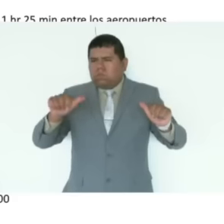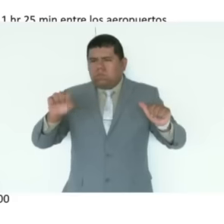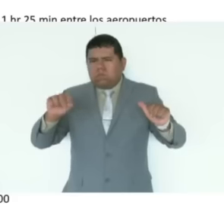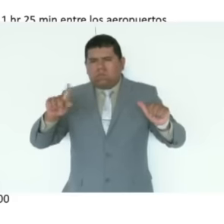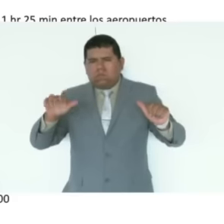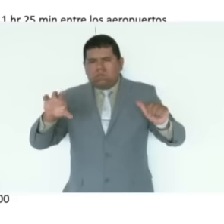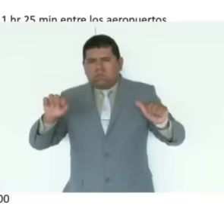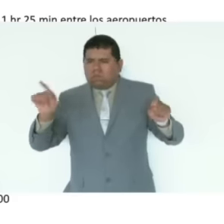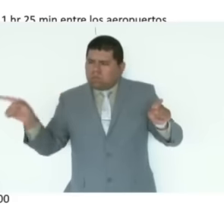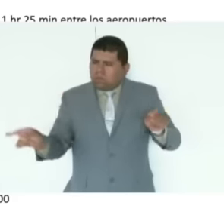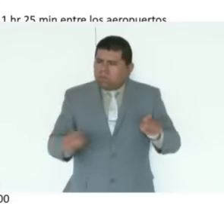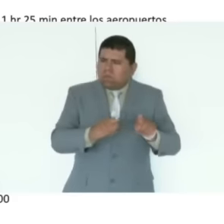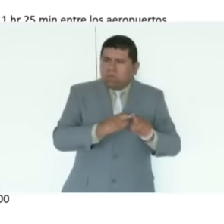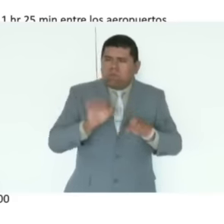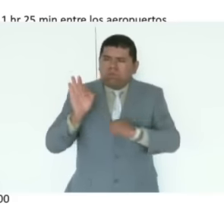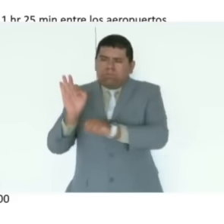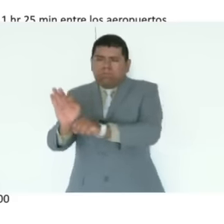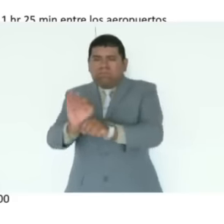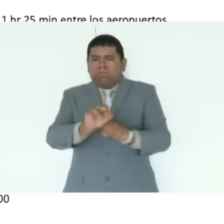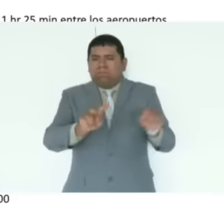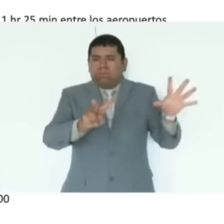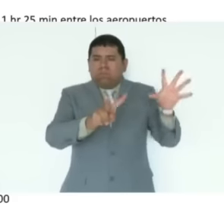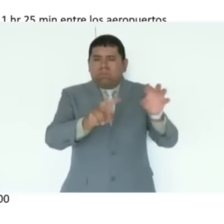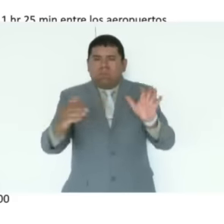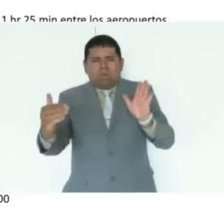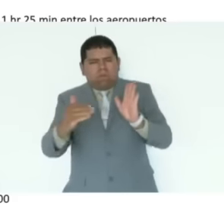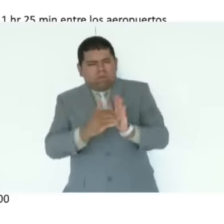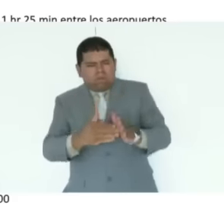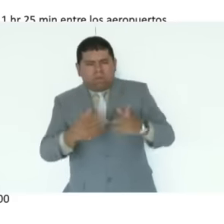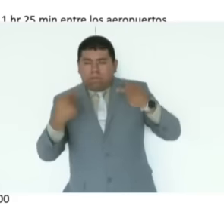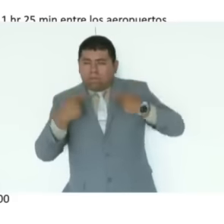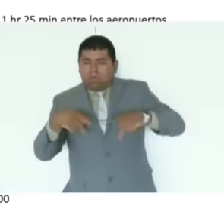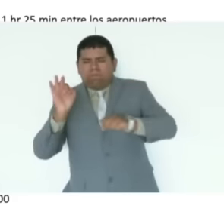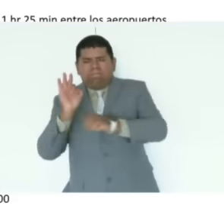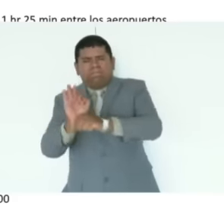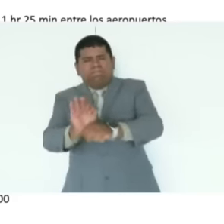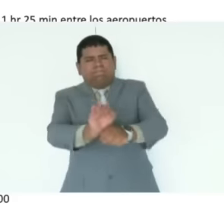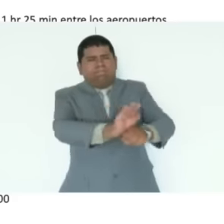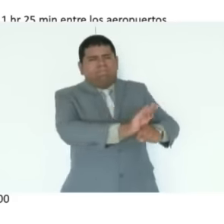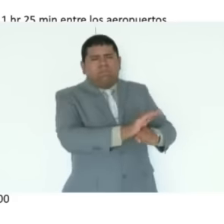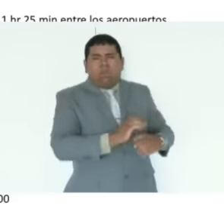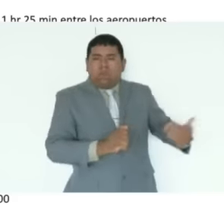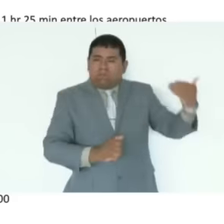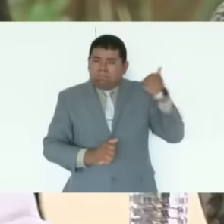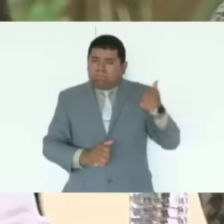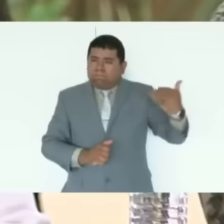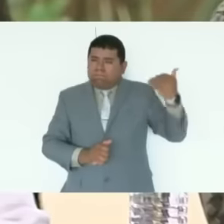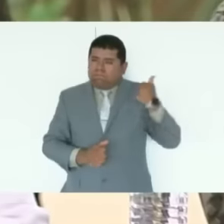works that benefit more than 700,000 inhabitants and that had been requested in past six-year terms